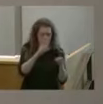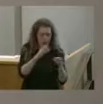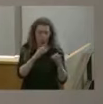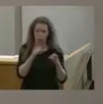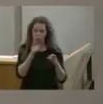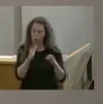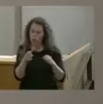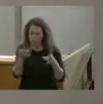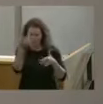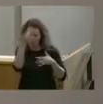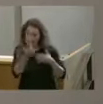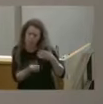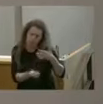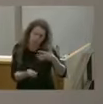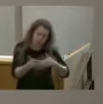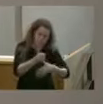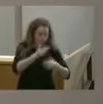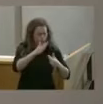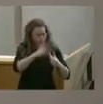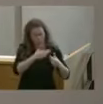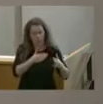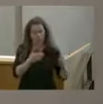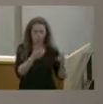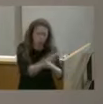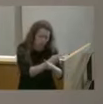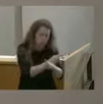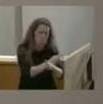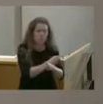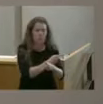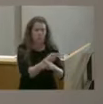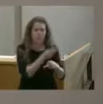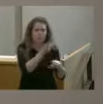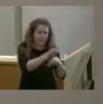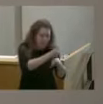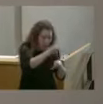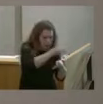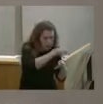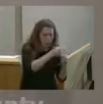capacity compared to what the hospitals have been able to do, that number of ICU